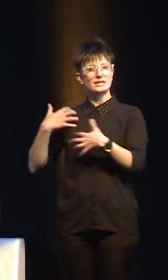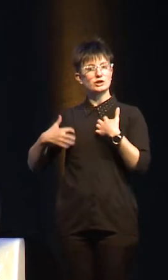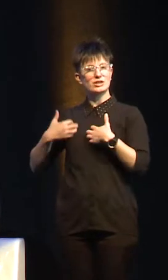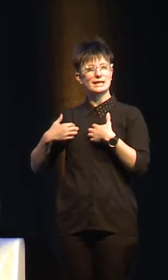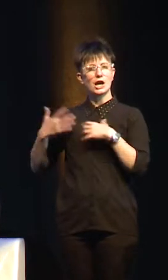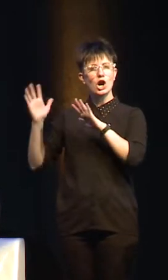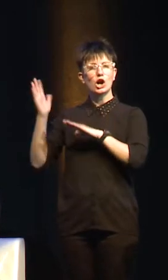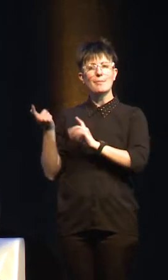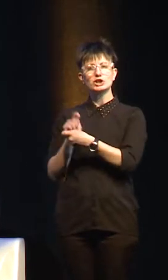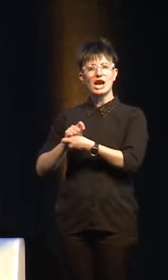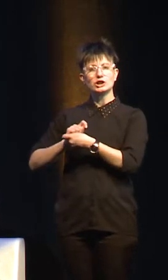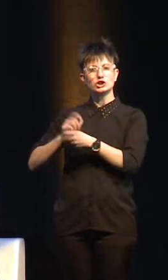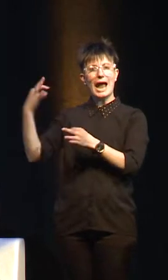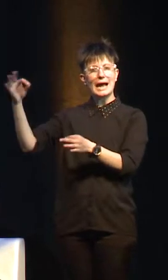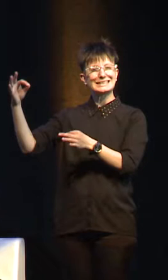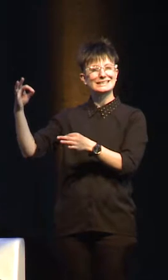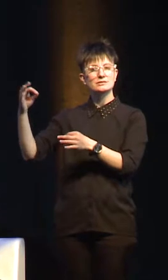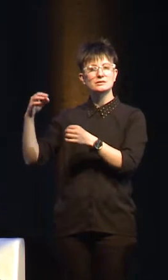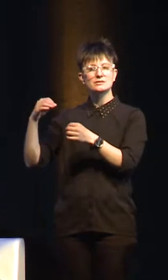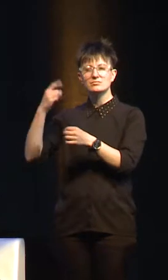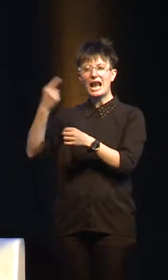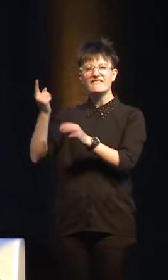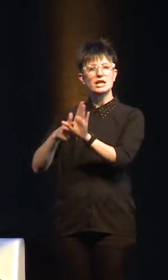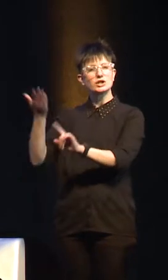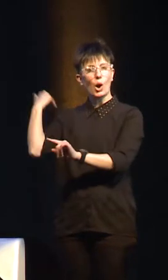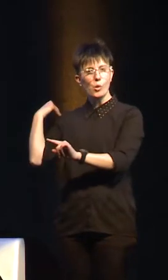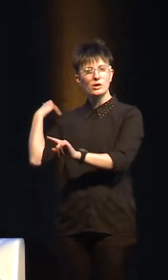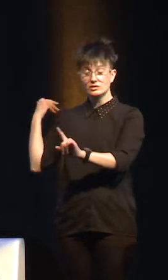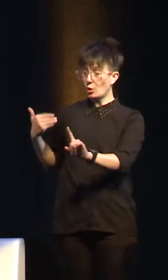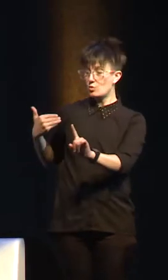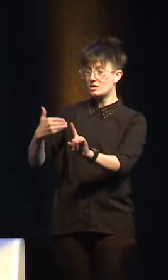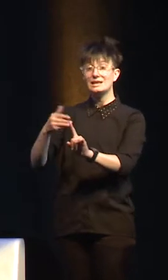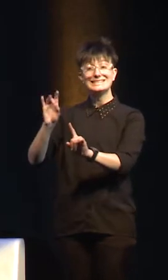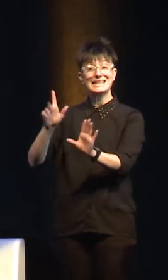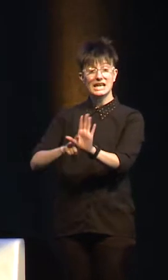ago. They've cut their emissions 42% and in 10 years their economy has grown faster than